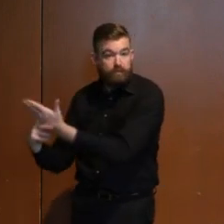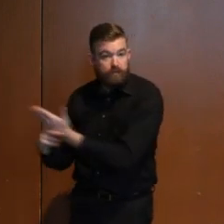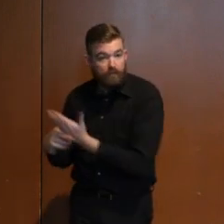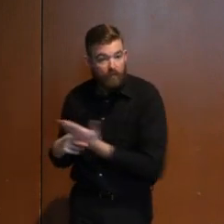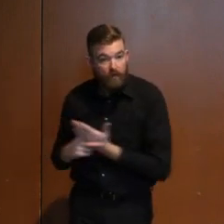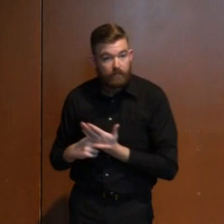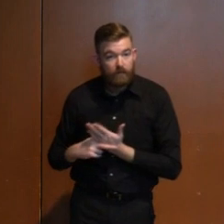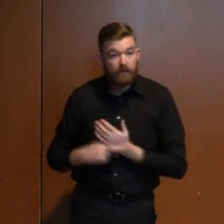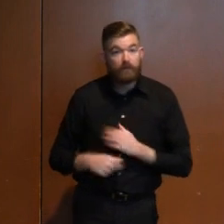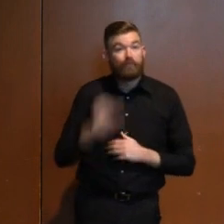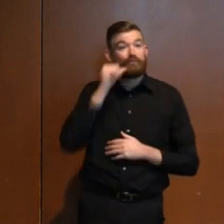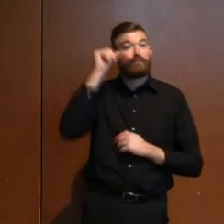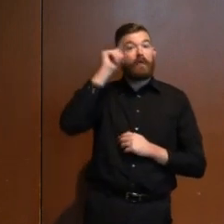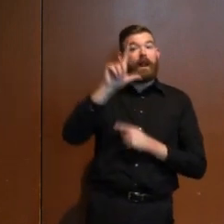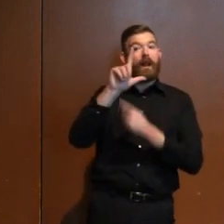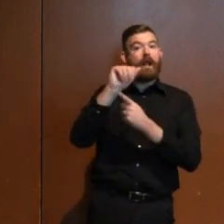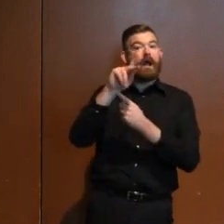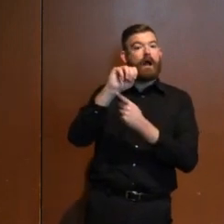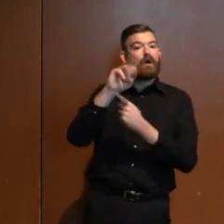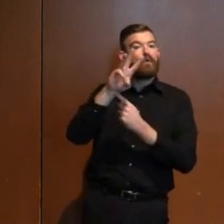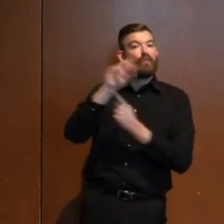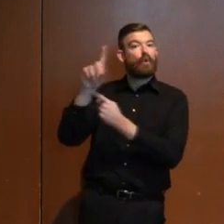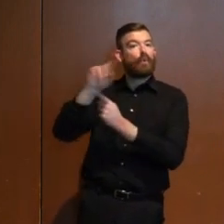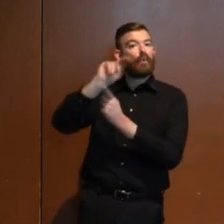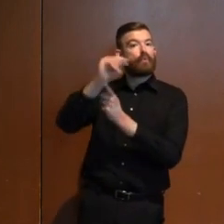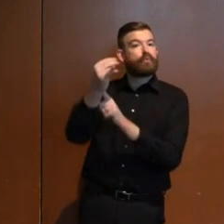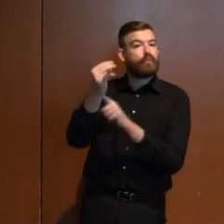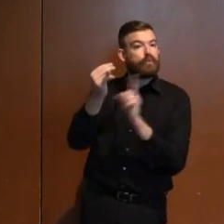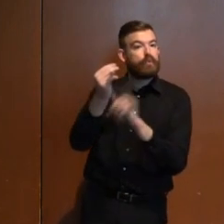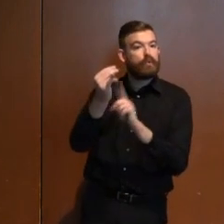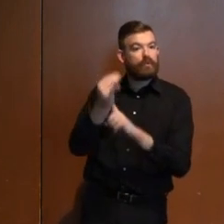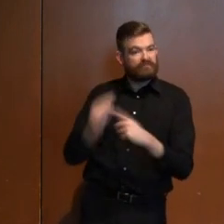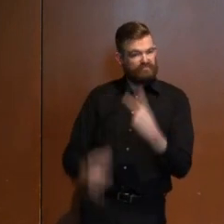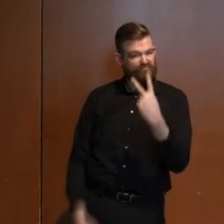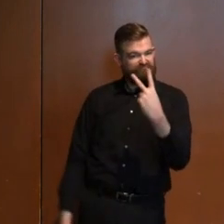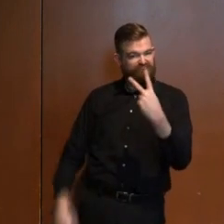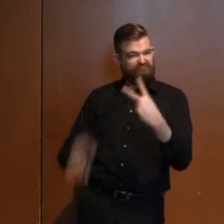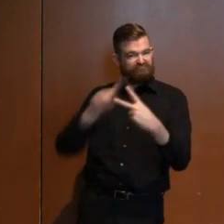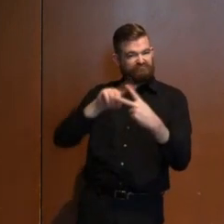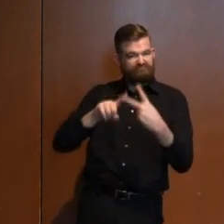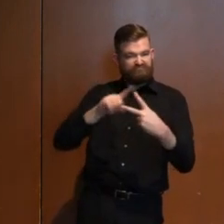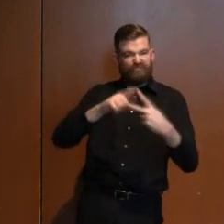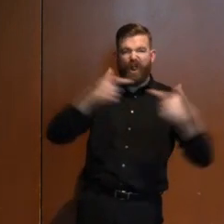ENFORCE THESE AND I WANT TO GIVE YOU A COUPLE OF EXAMPLES. TWO SUMMONS WERE ISSUED IN